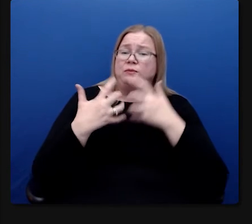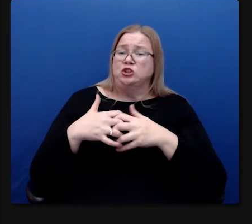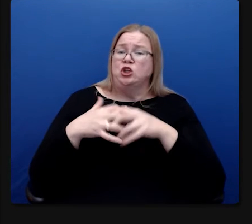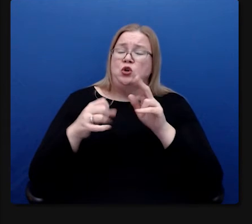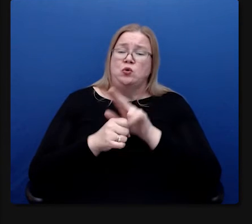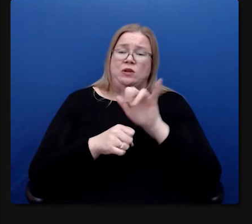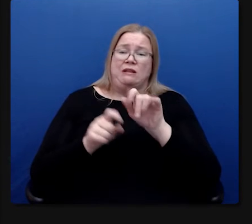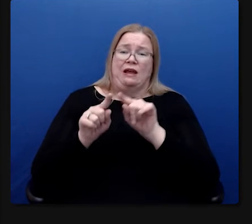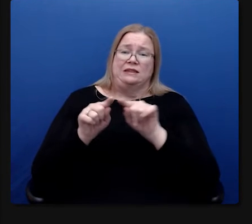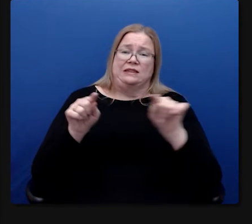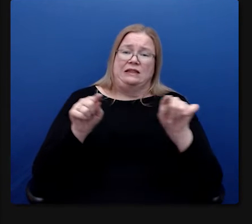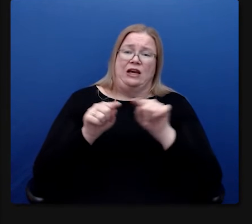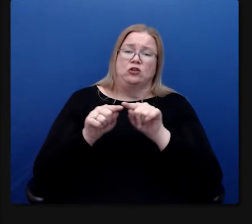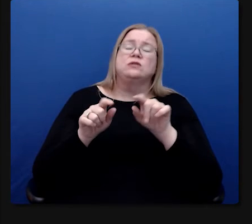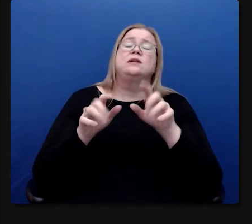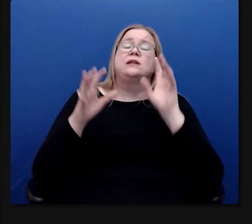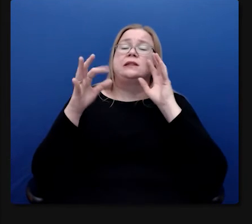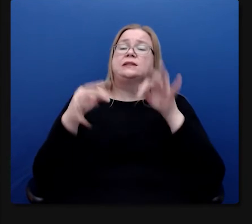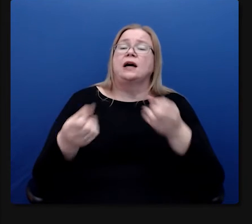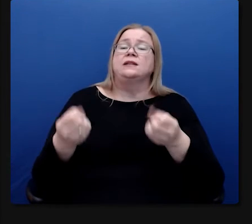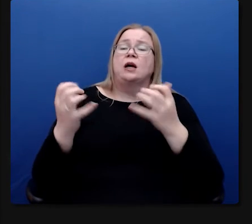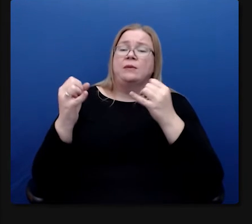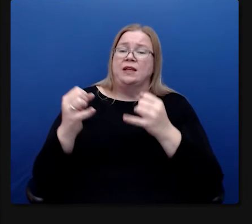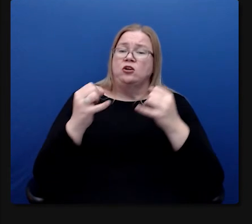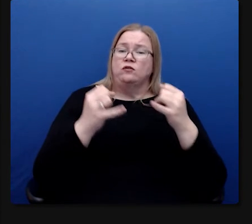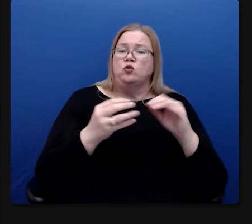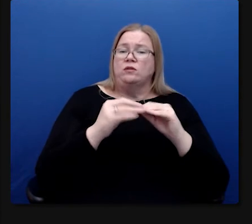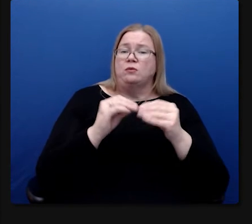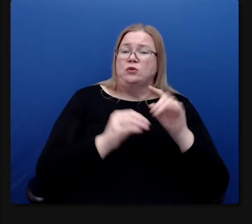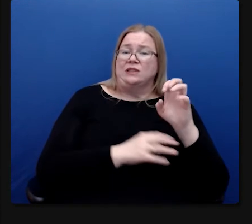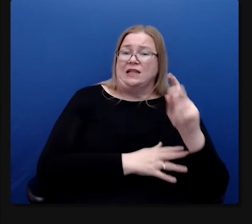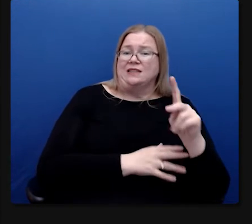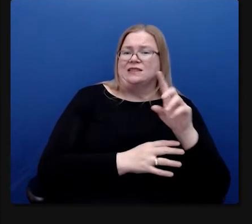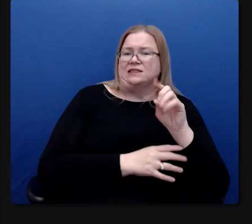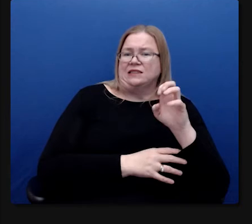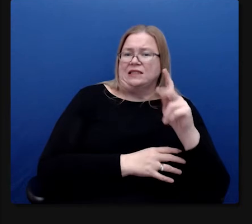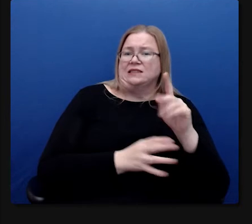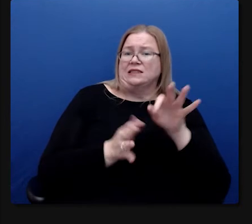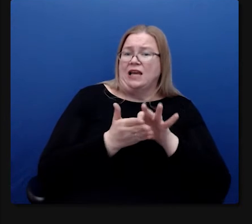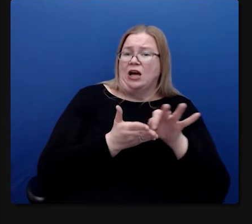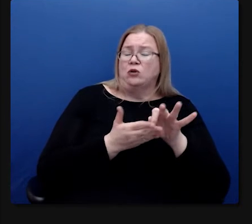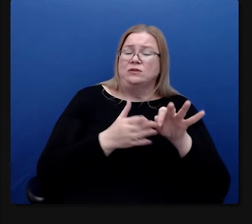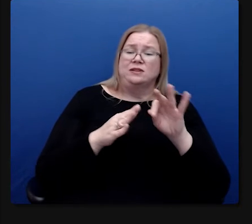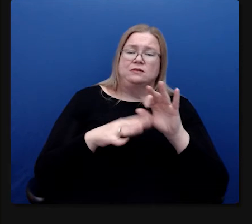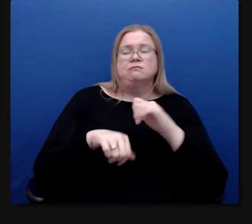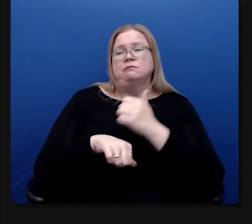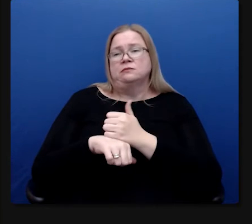by using this slider, which determines the number of, the individual number of disks or the disk count, so it's set to zero by default.